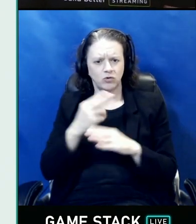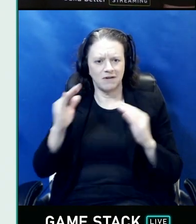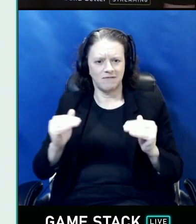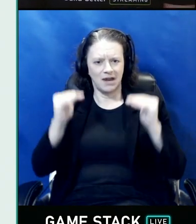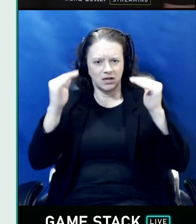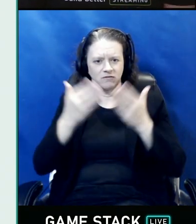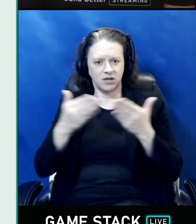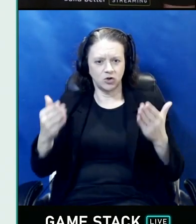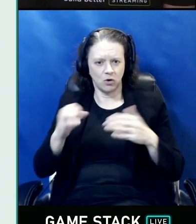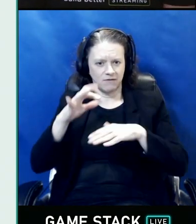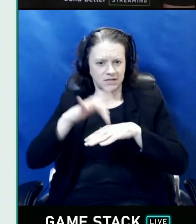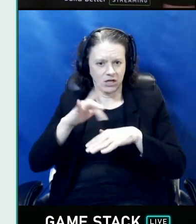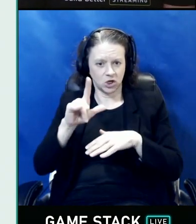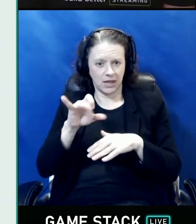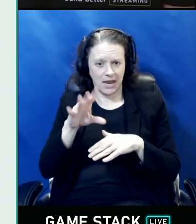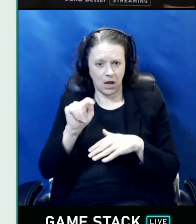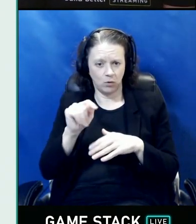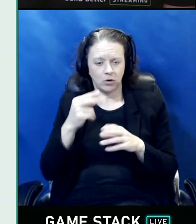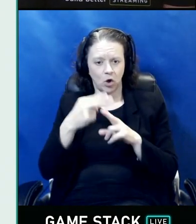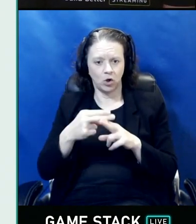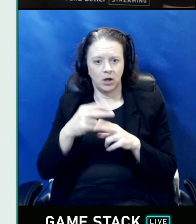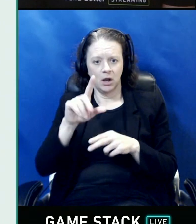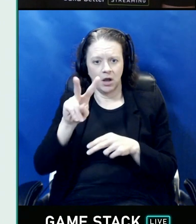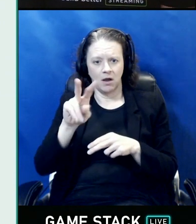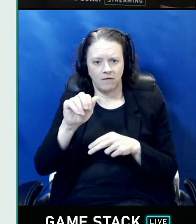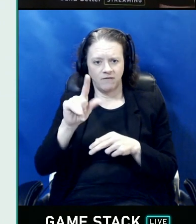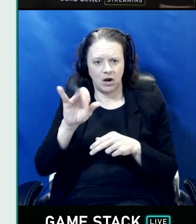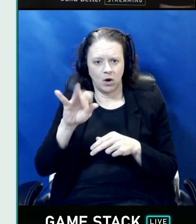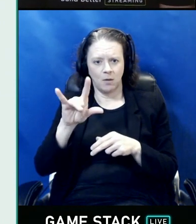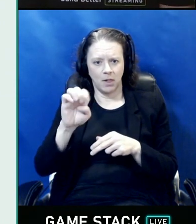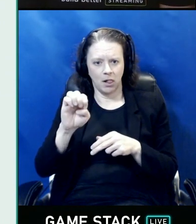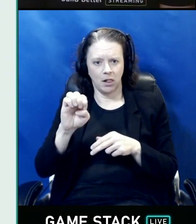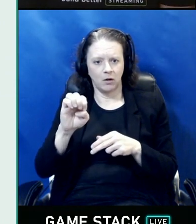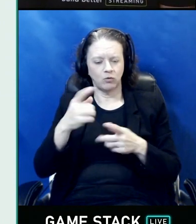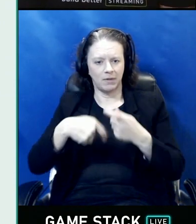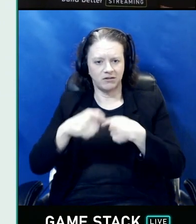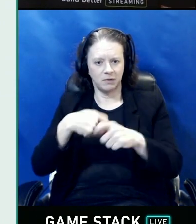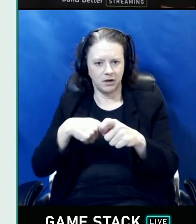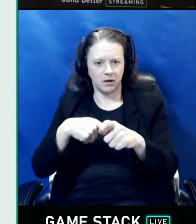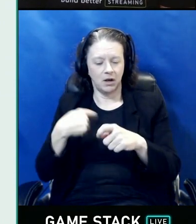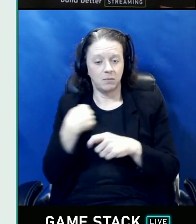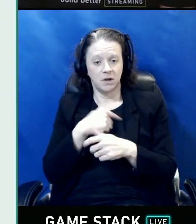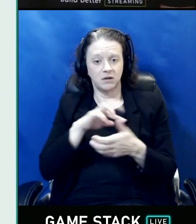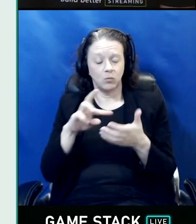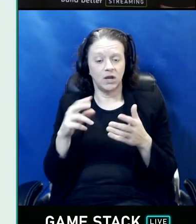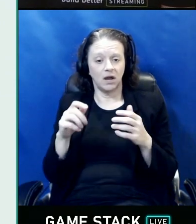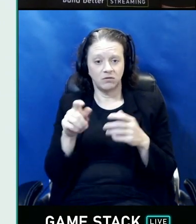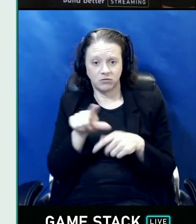And what this feature does, it allows you to toggle certain properties of touch controls from the game. Managing